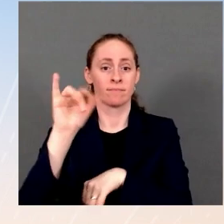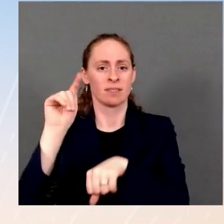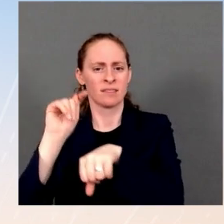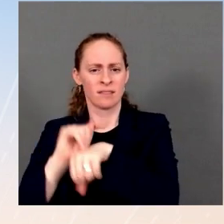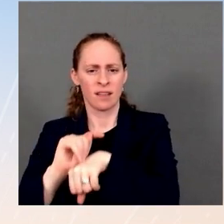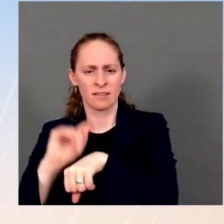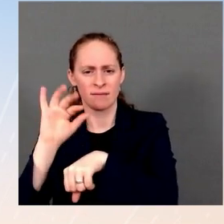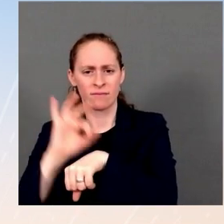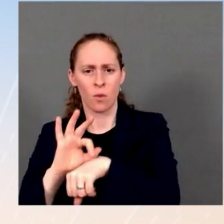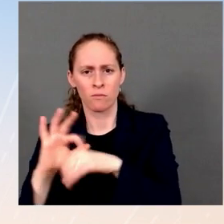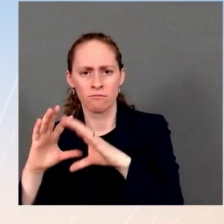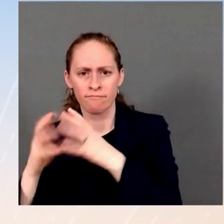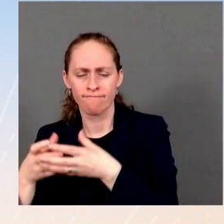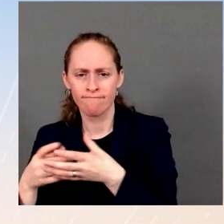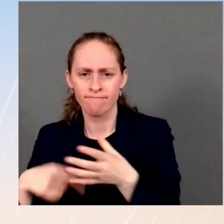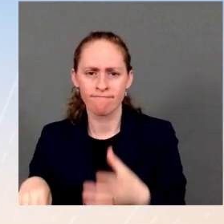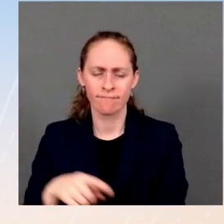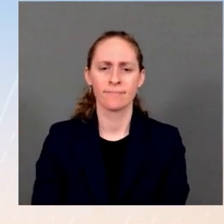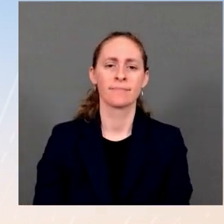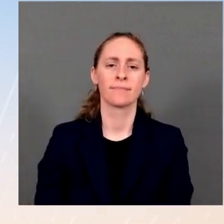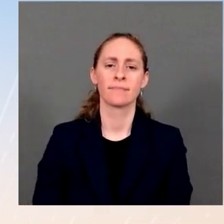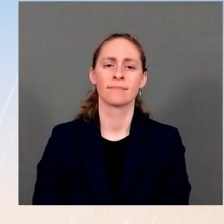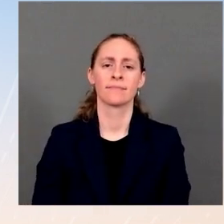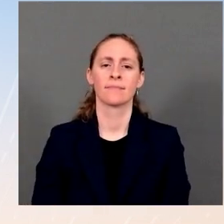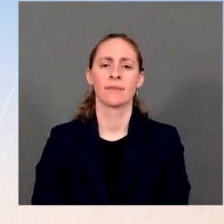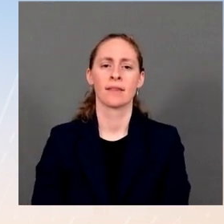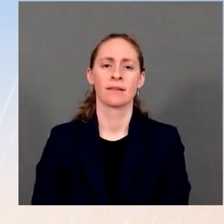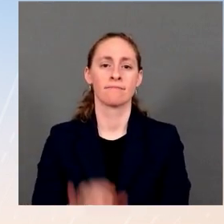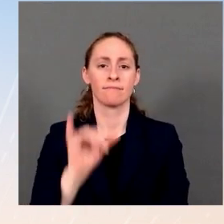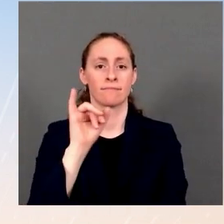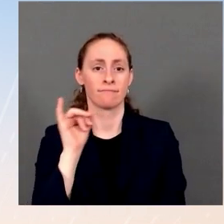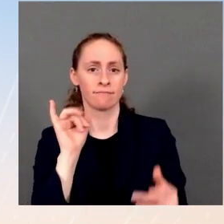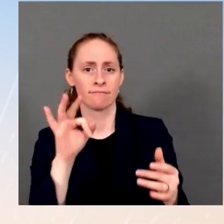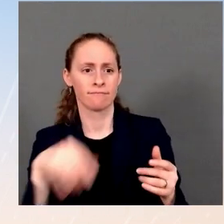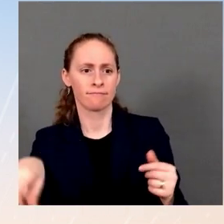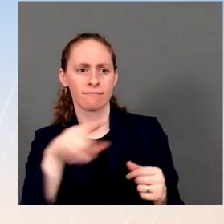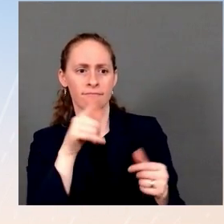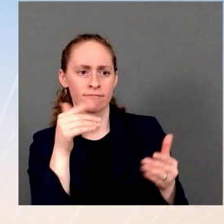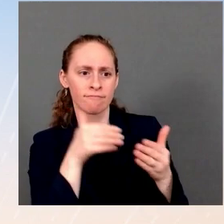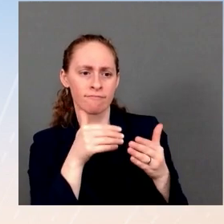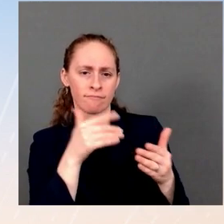and issuing guidance on a variety of issues pertaining to fair and secure elections.